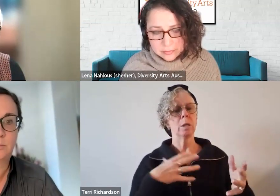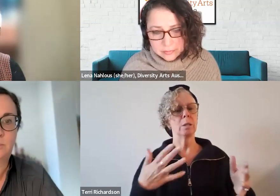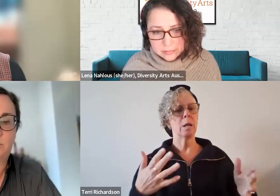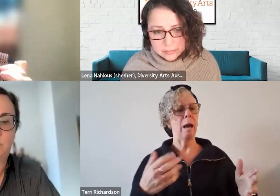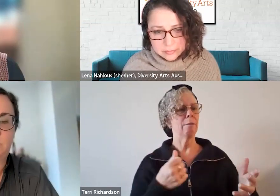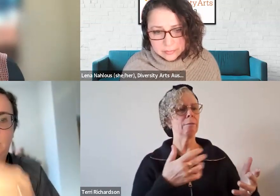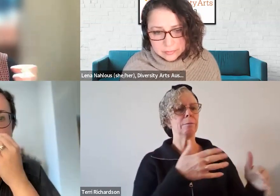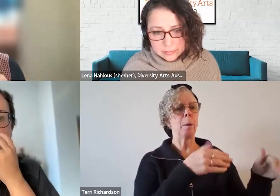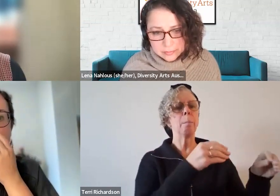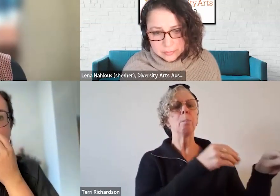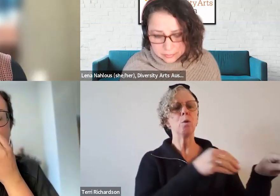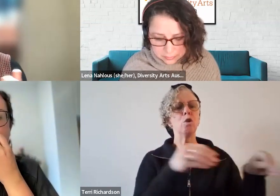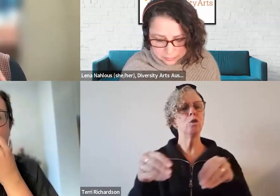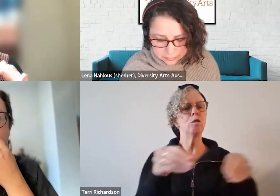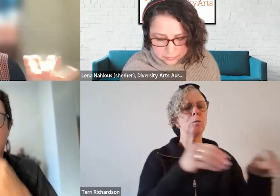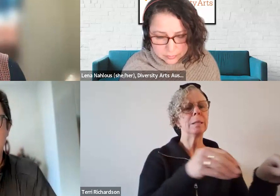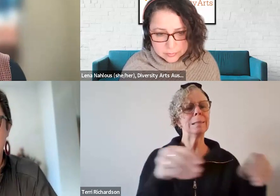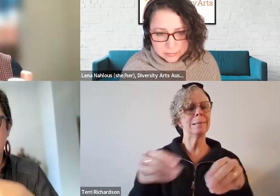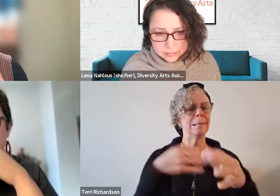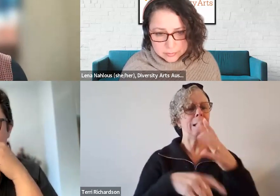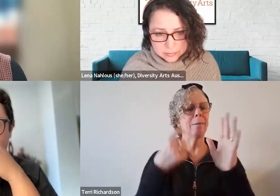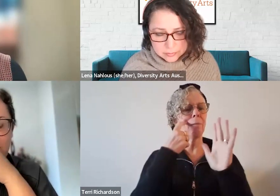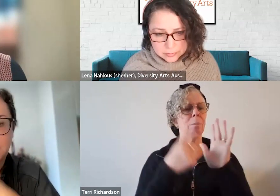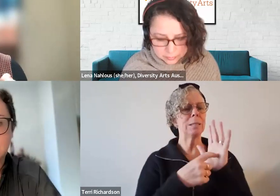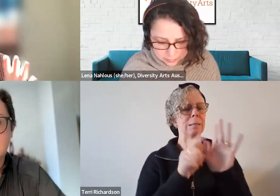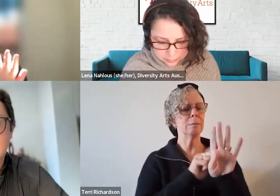onto your representative board as the decision-making body.